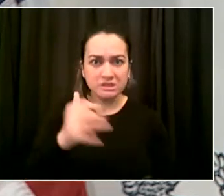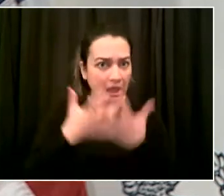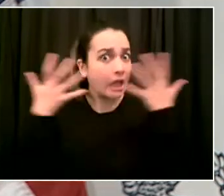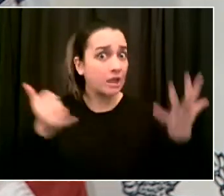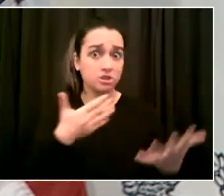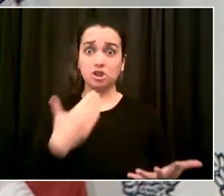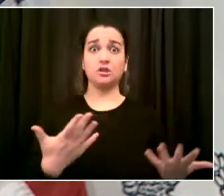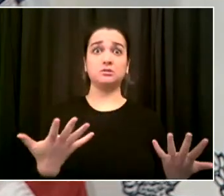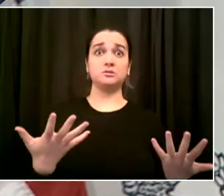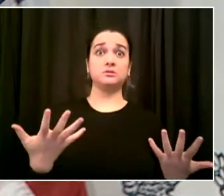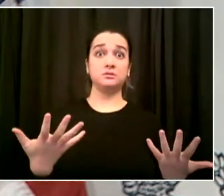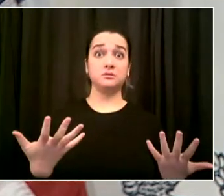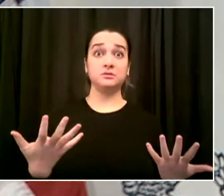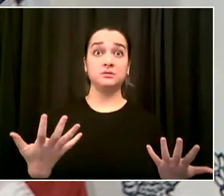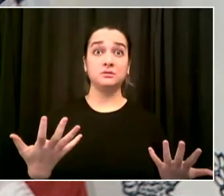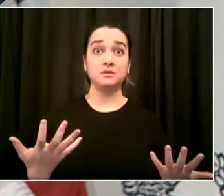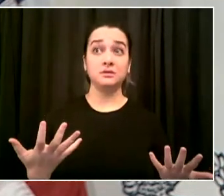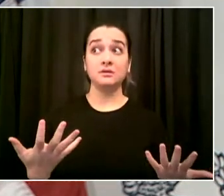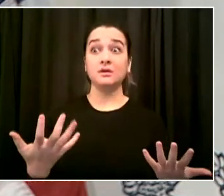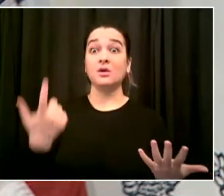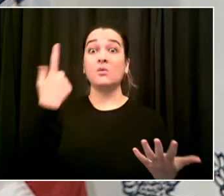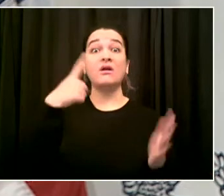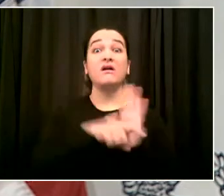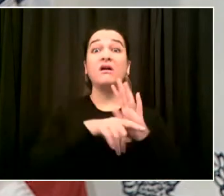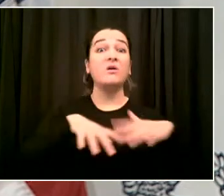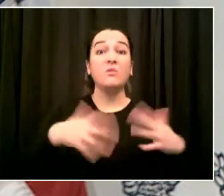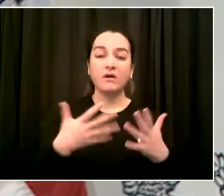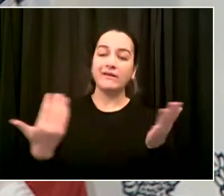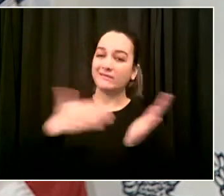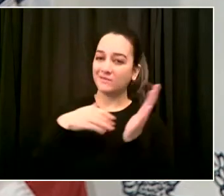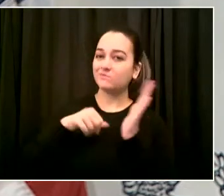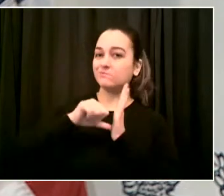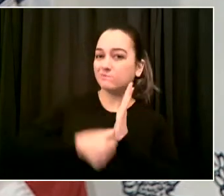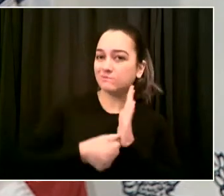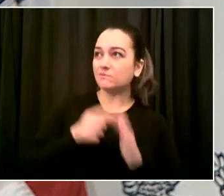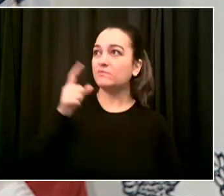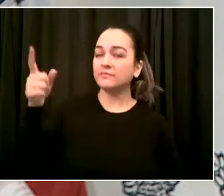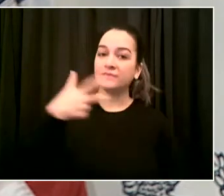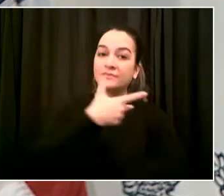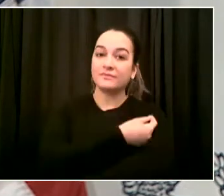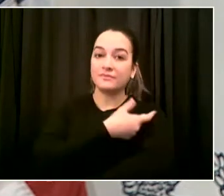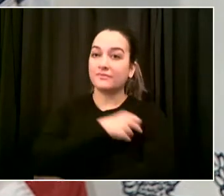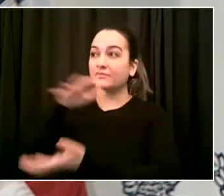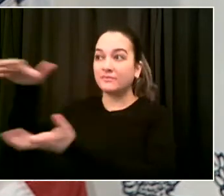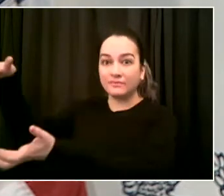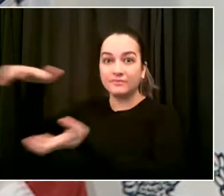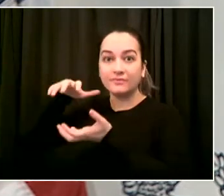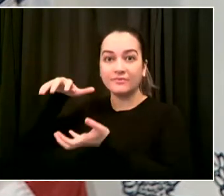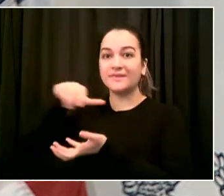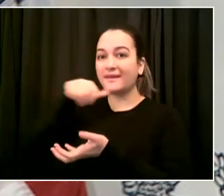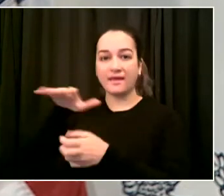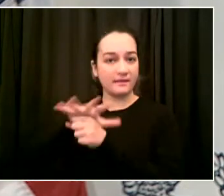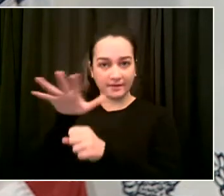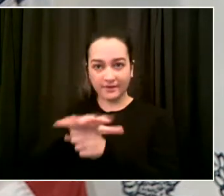OURSELVES WE COULULGD ETETA S HIGH AS HALF 1 MILLII ONIIN A WEEK AND THAT WAS THE EXACT TIME WHEN THE SUPPLY STARTED D O TLAG INSTEAD OF INCREASING. BUT, THAT WAS